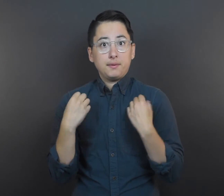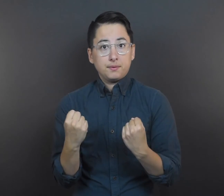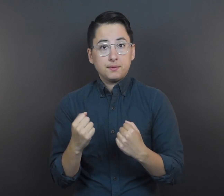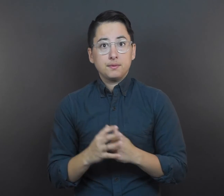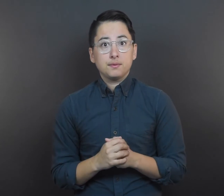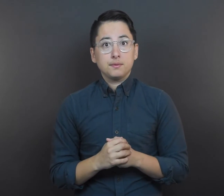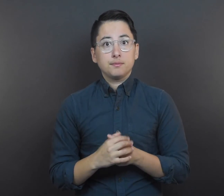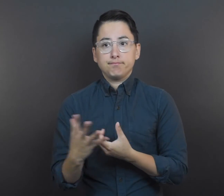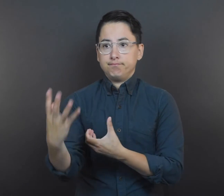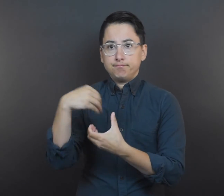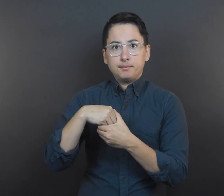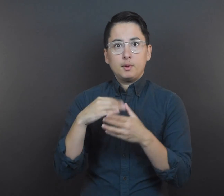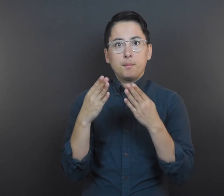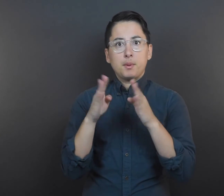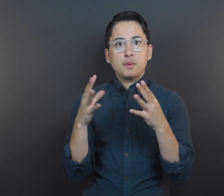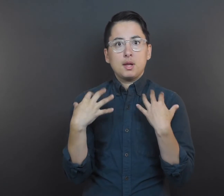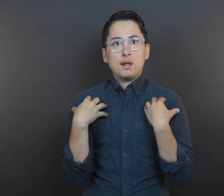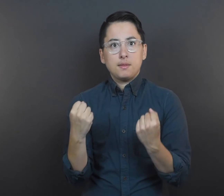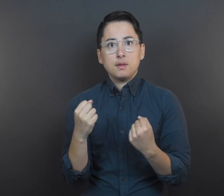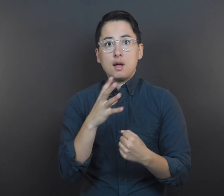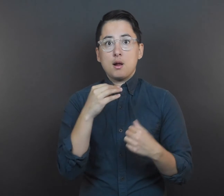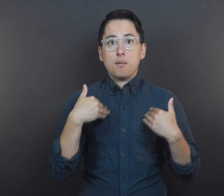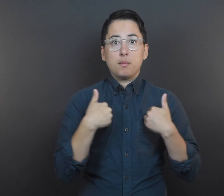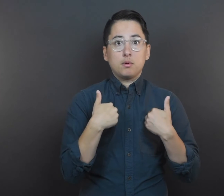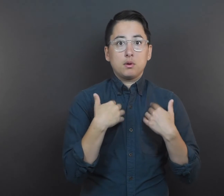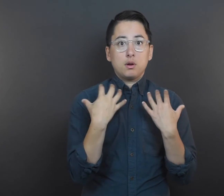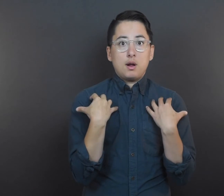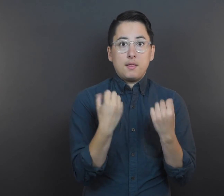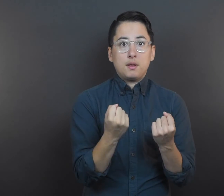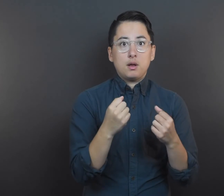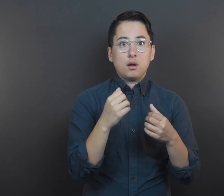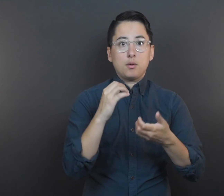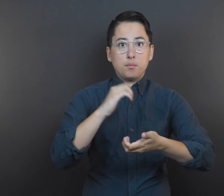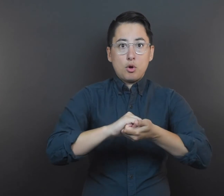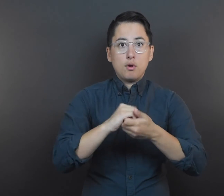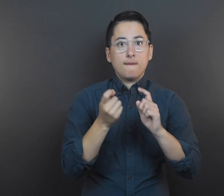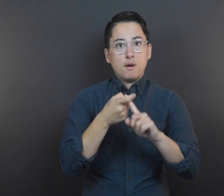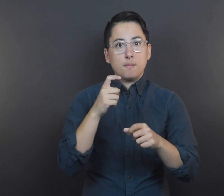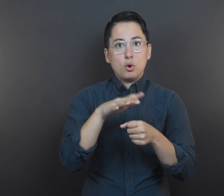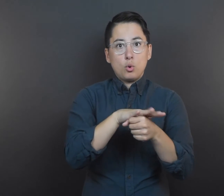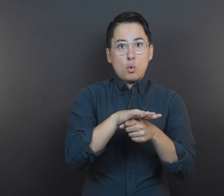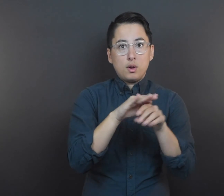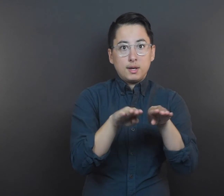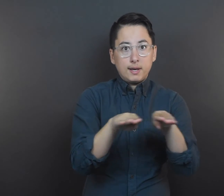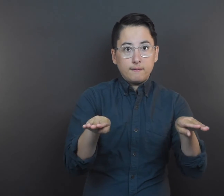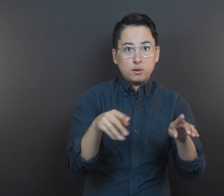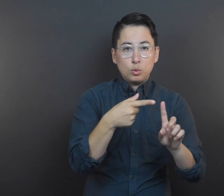“It involved public health and animal health partners from the local level (Georgia Aquarium